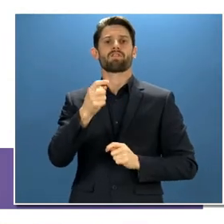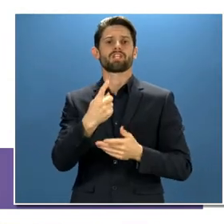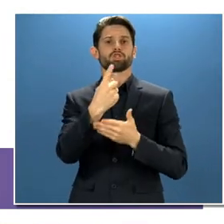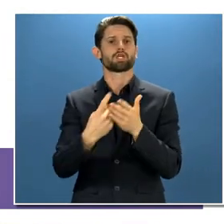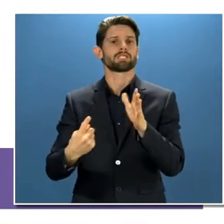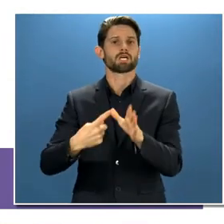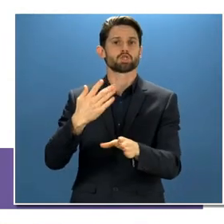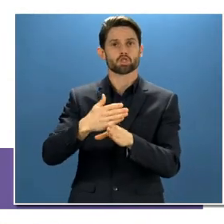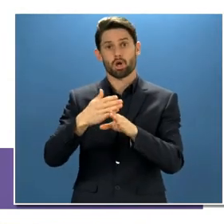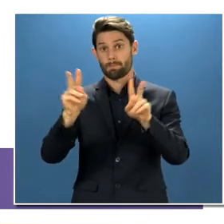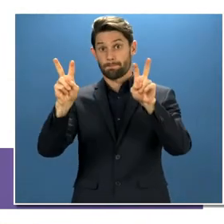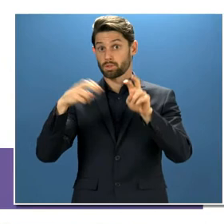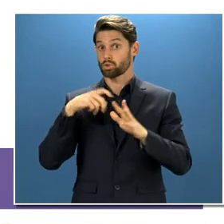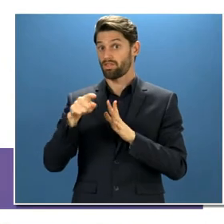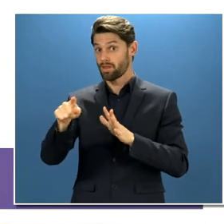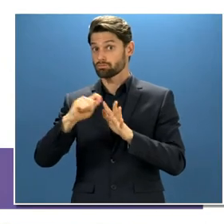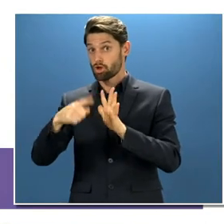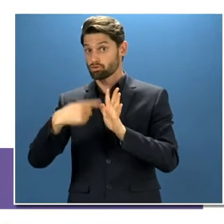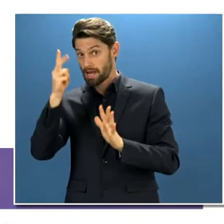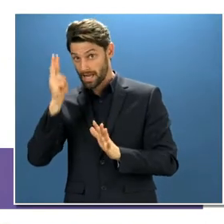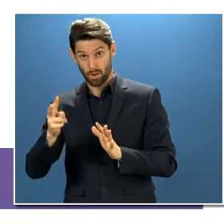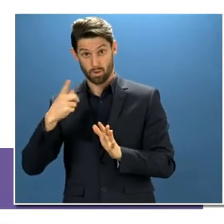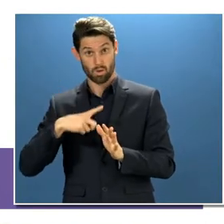‘More than Just A Job’ again because we got some funding.